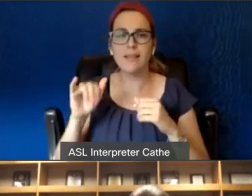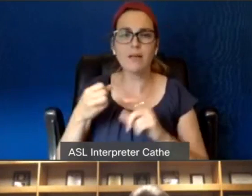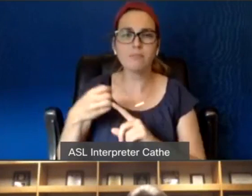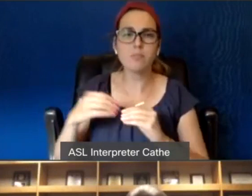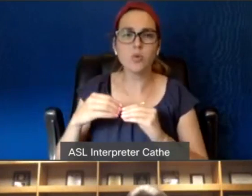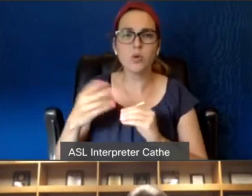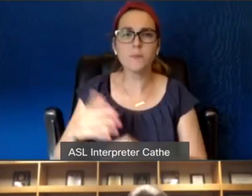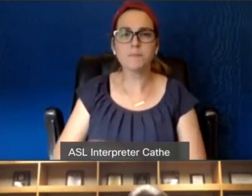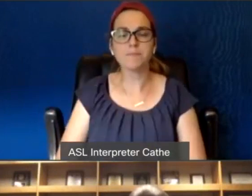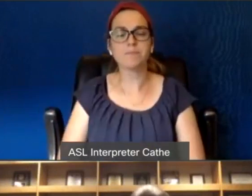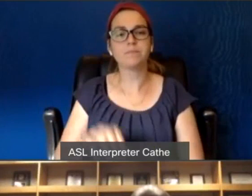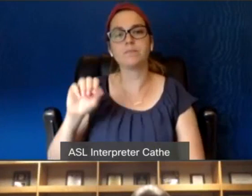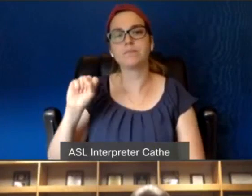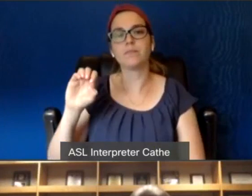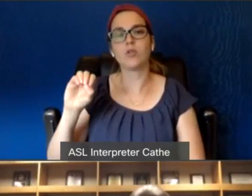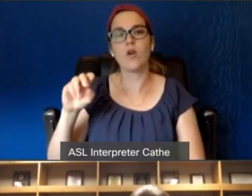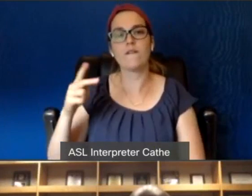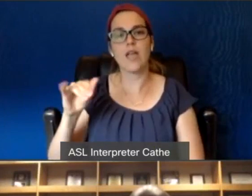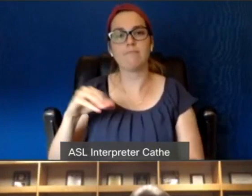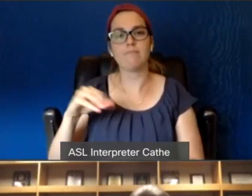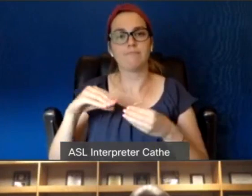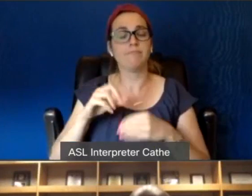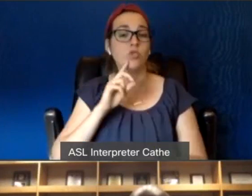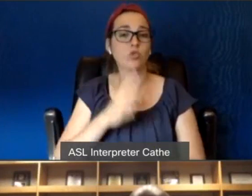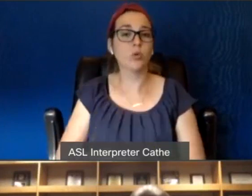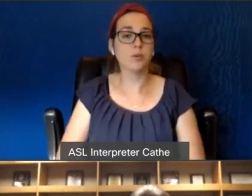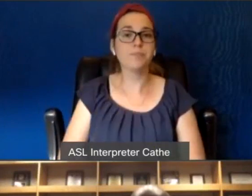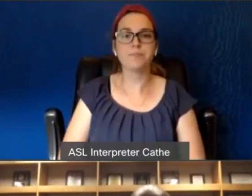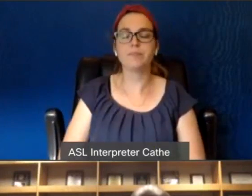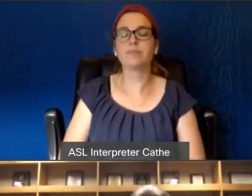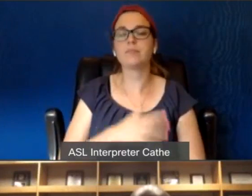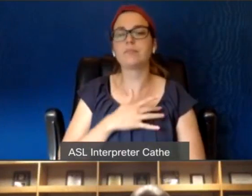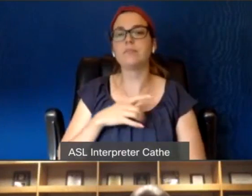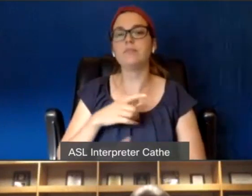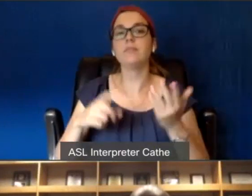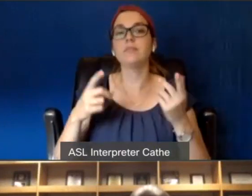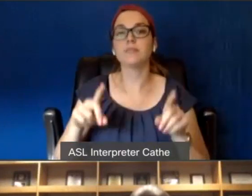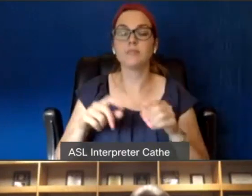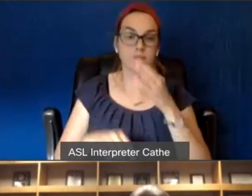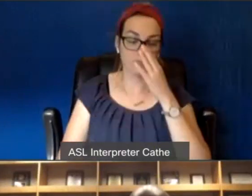Sure. So usually what happens my personal experience